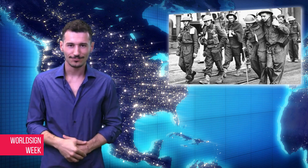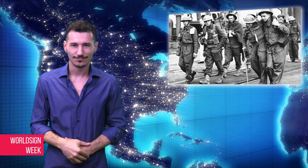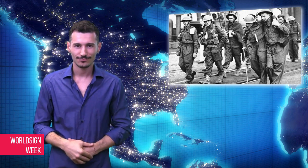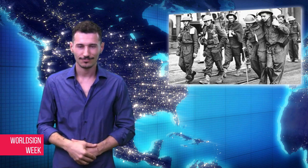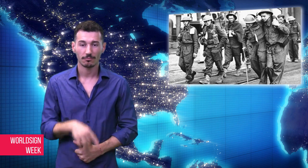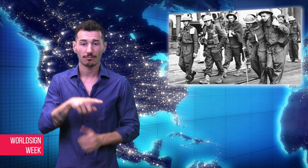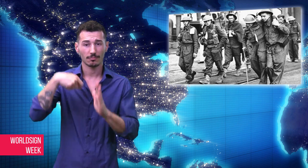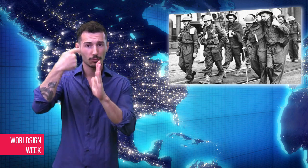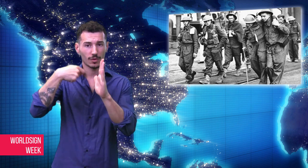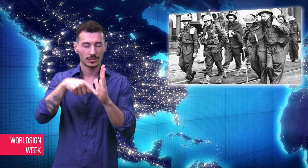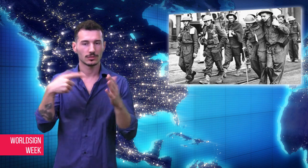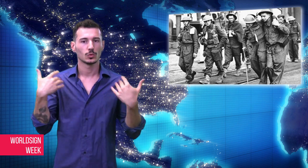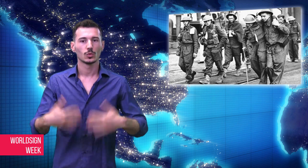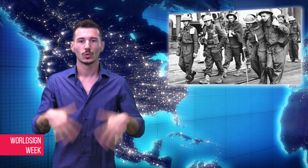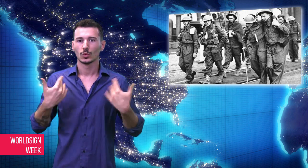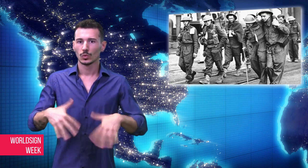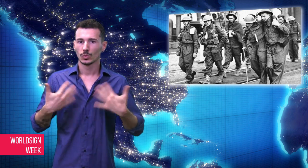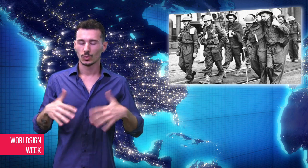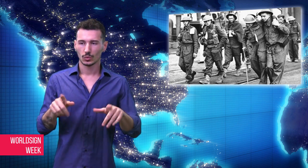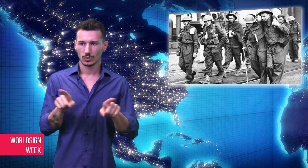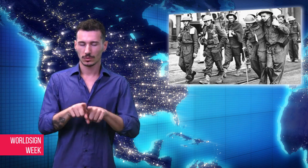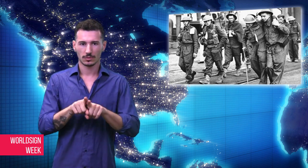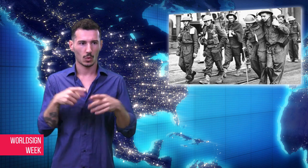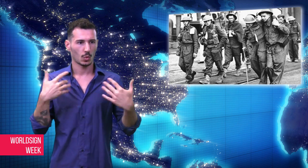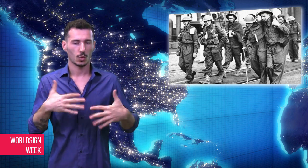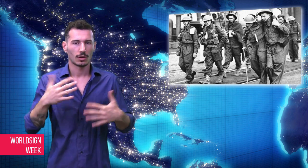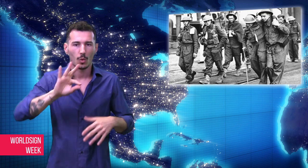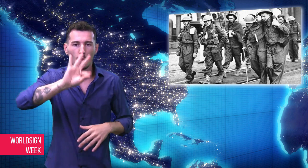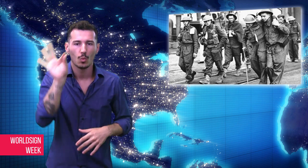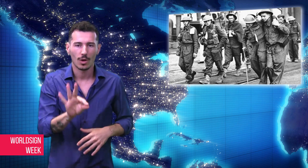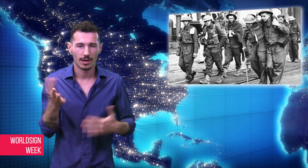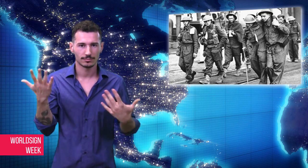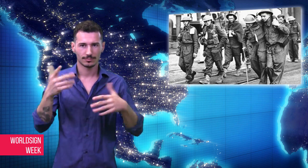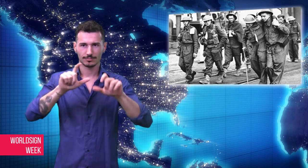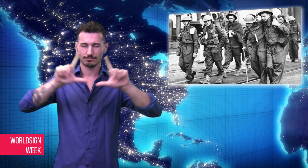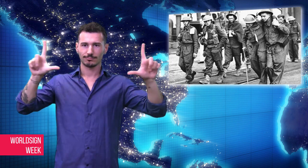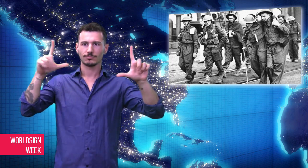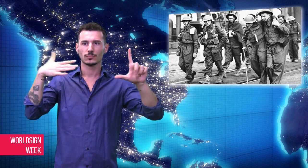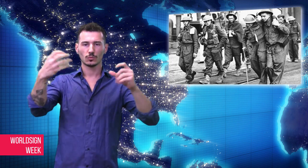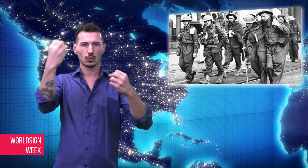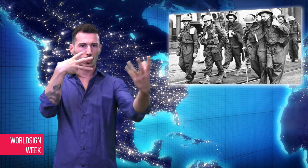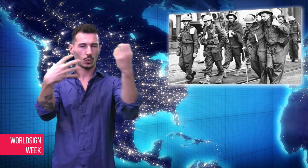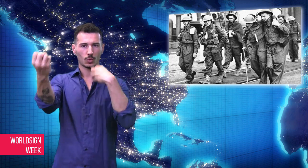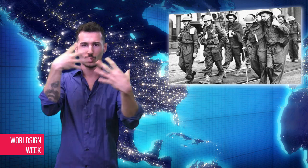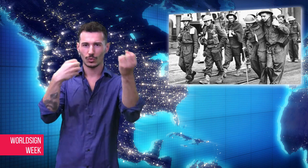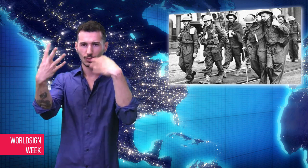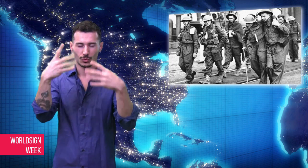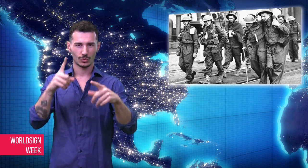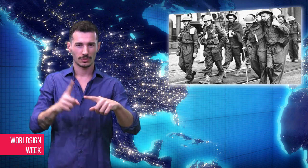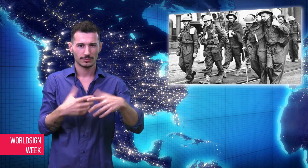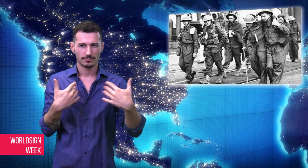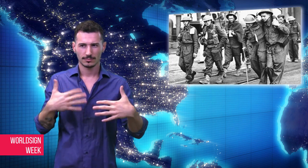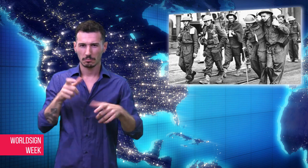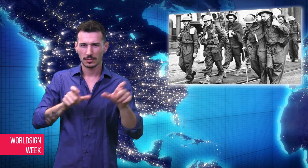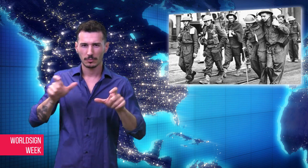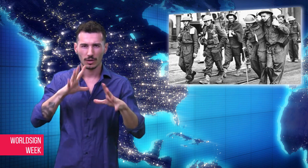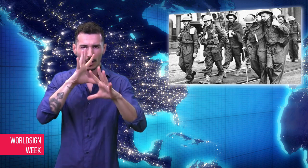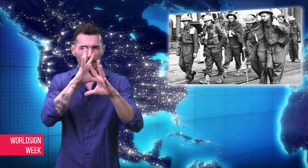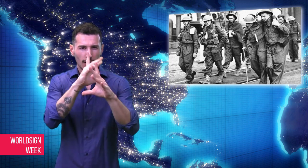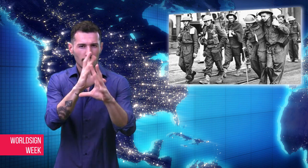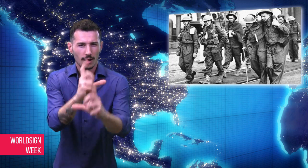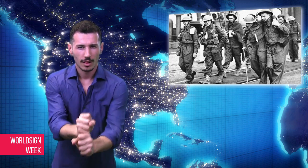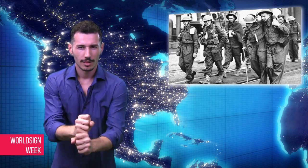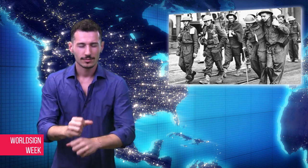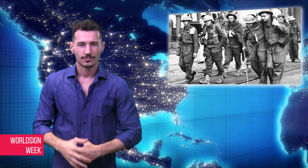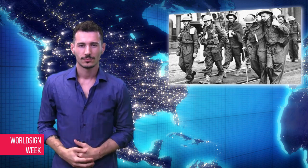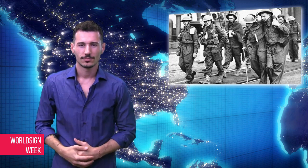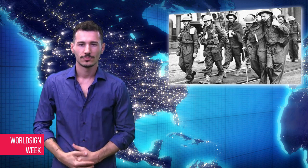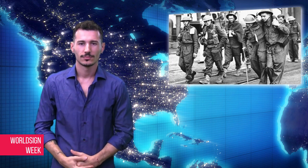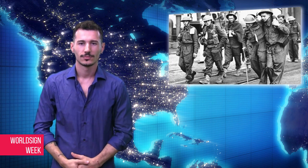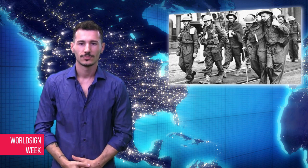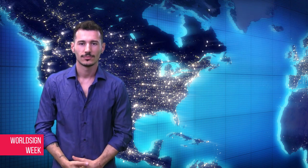cinematic recreation of the event.